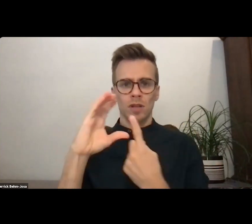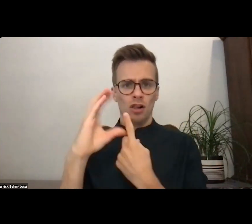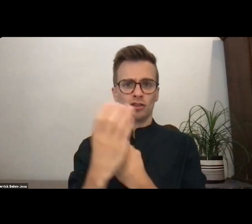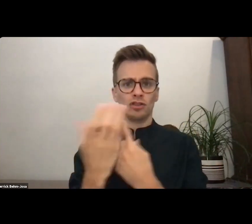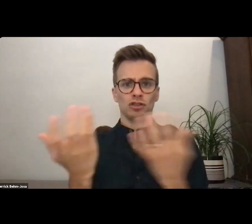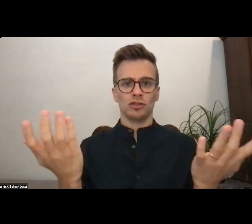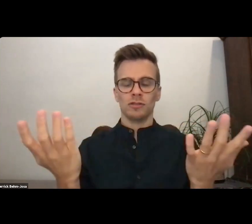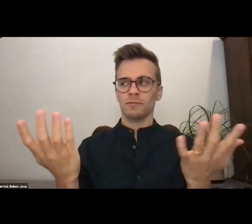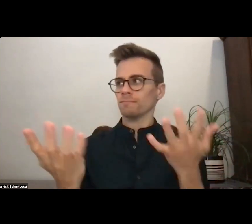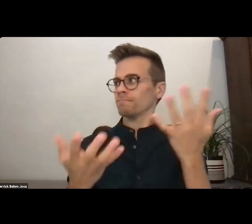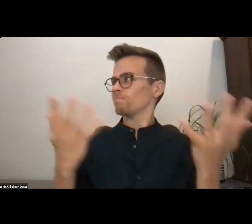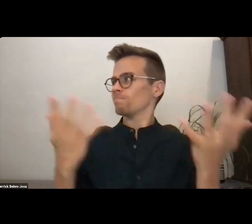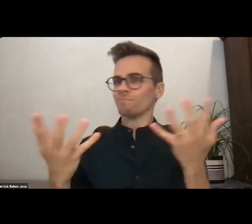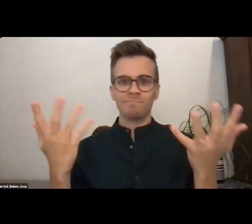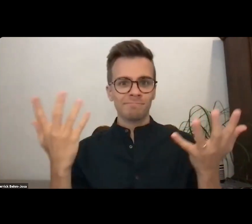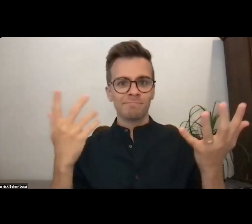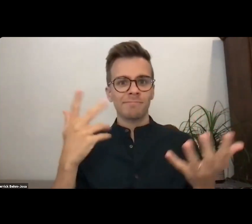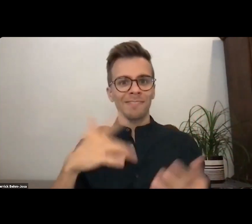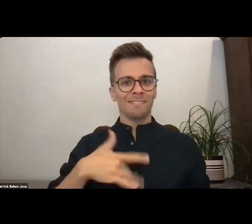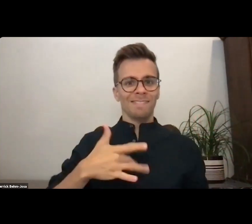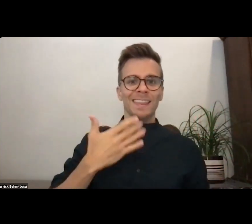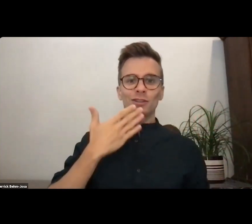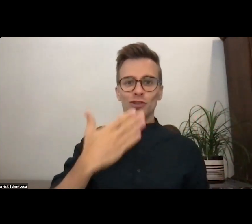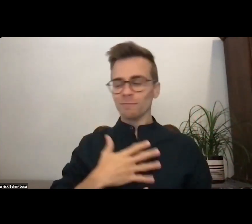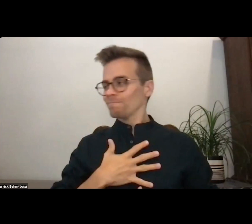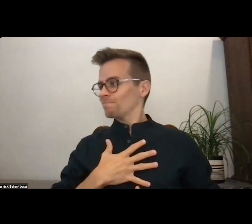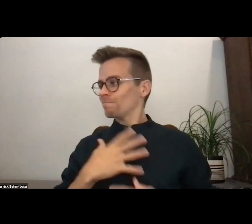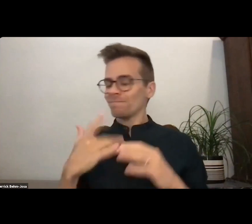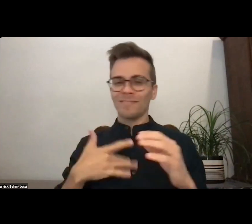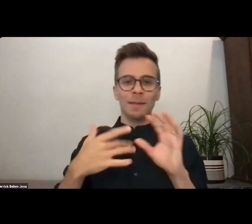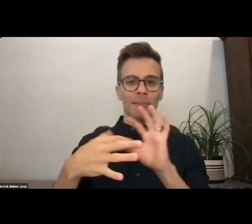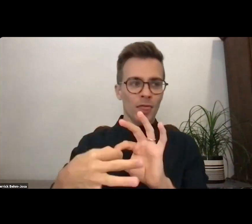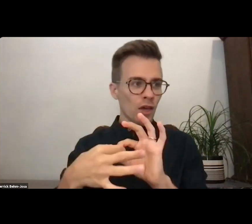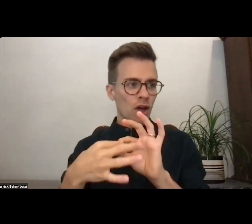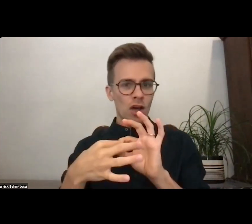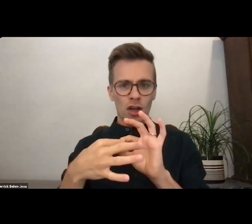And you can calculate the meter, the definition, and value of that really easily.